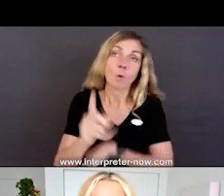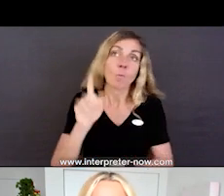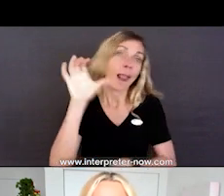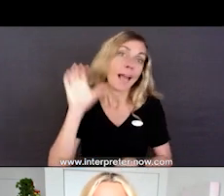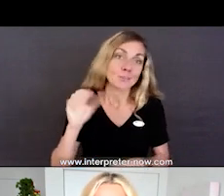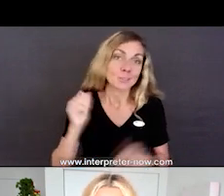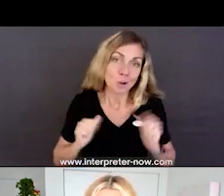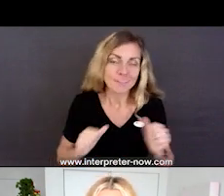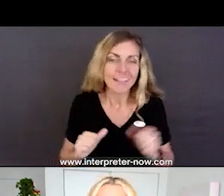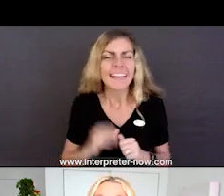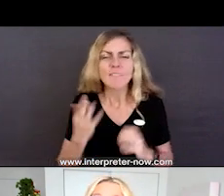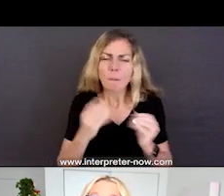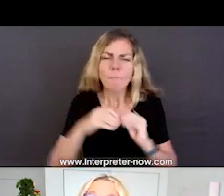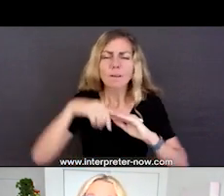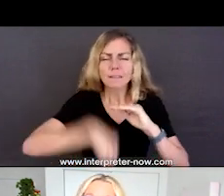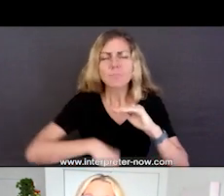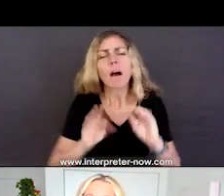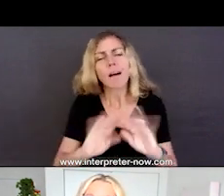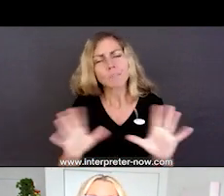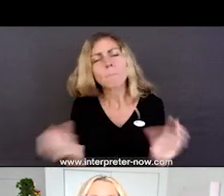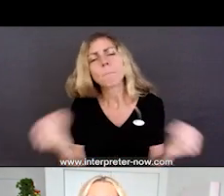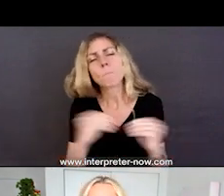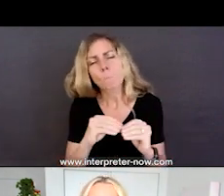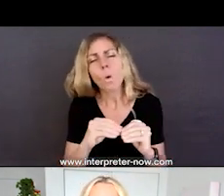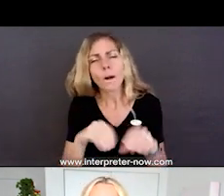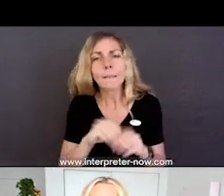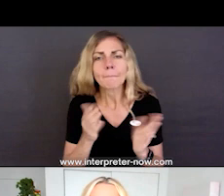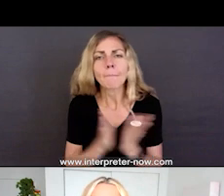So if you want to go deeper, there's obviously a lot more in my book.